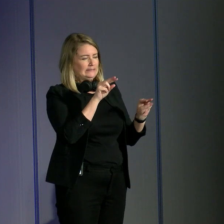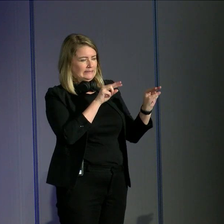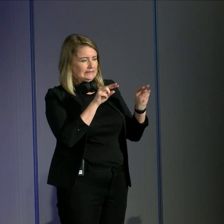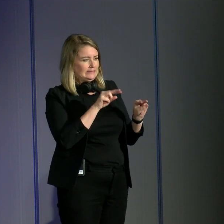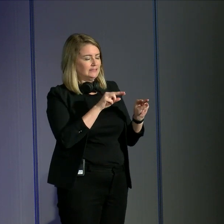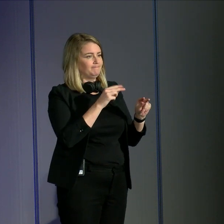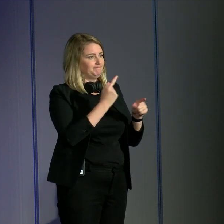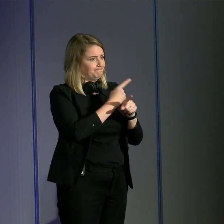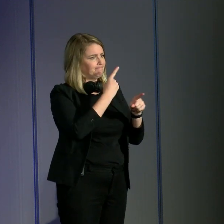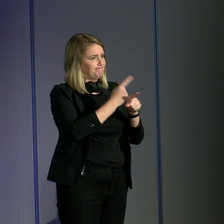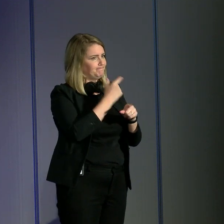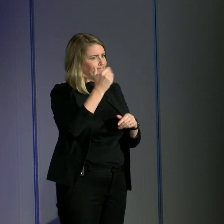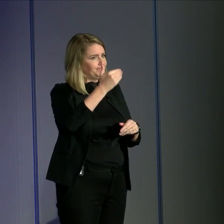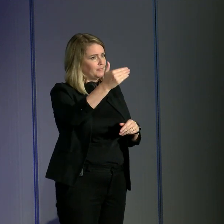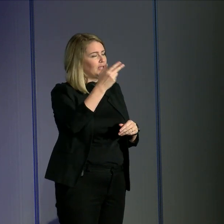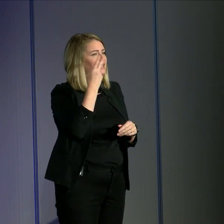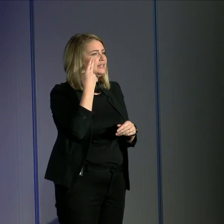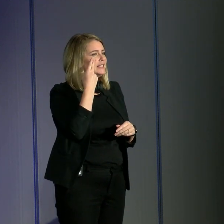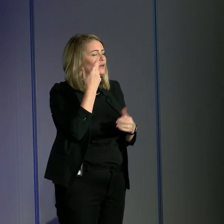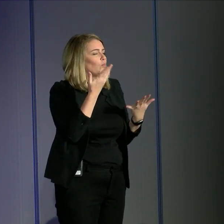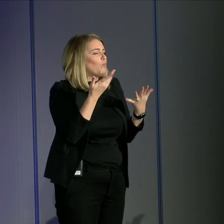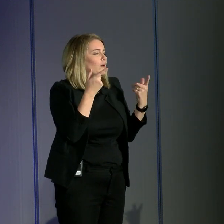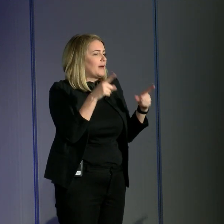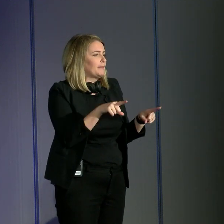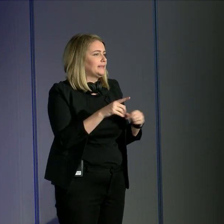basis to see what happens.